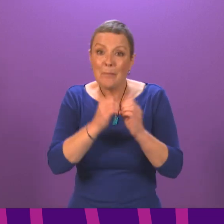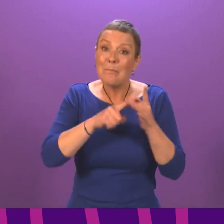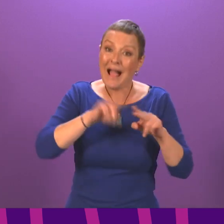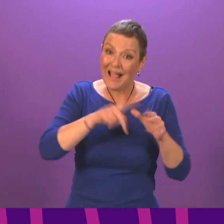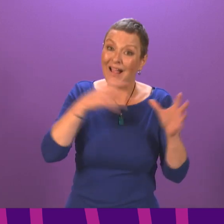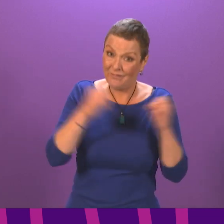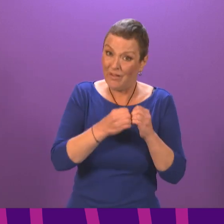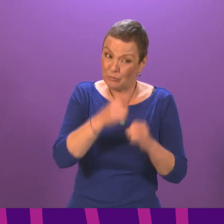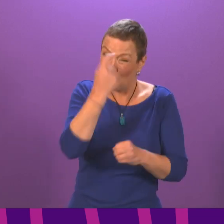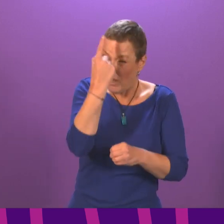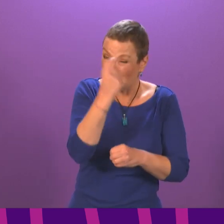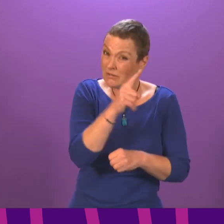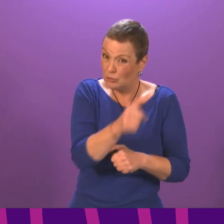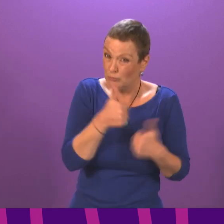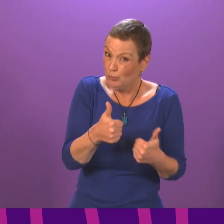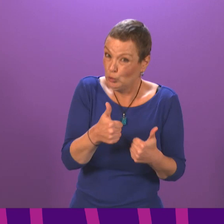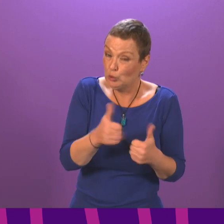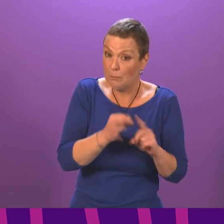For some time, we have called on the UK Government—members will have heard me do so in the chamber many